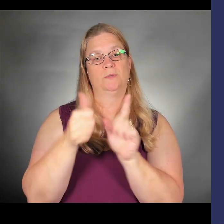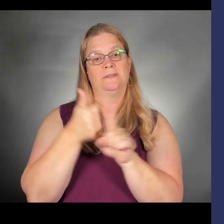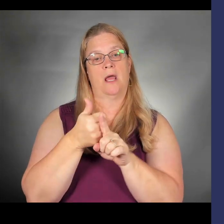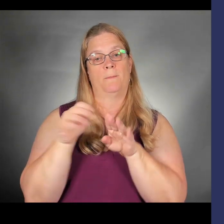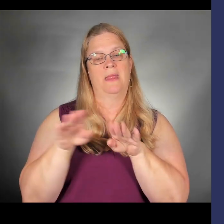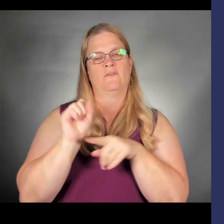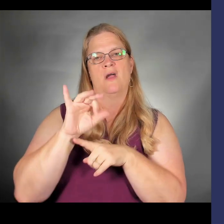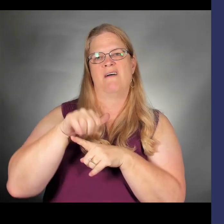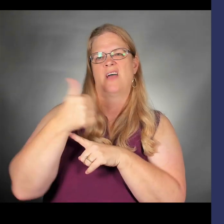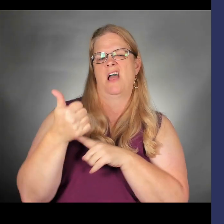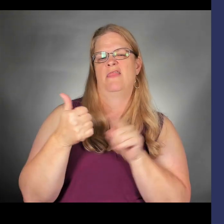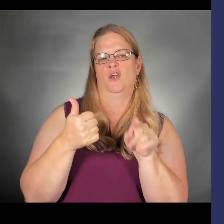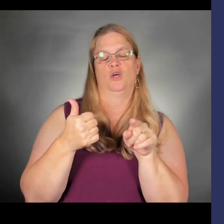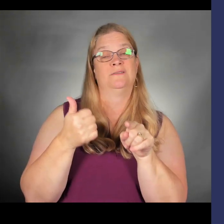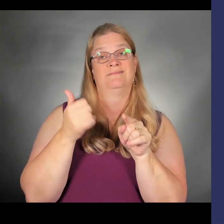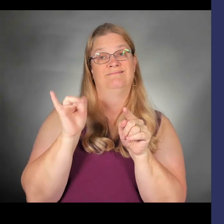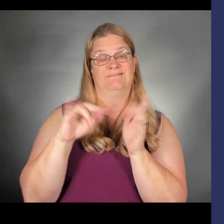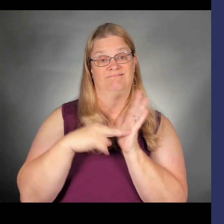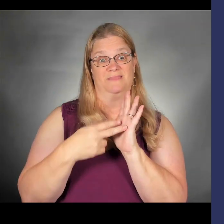exposure to suicidal behavior of others.